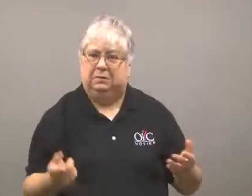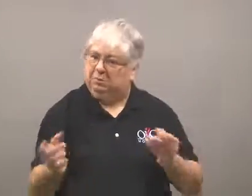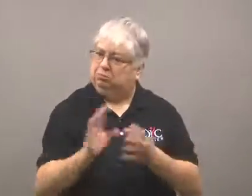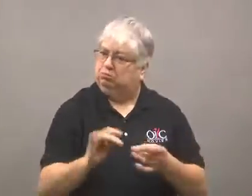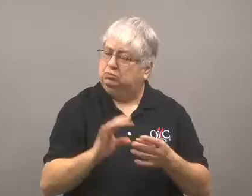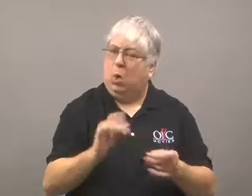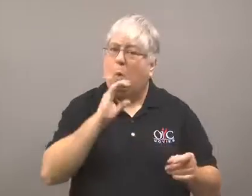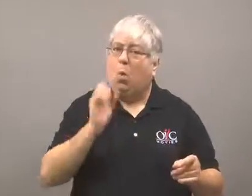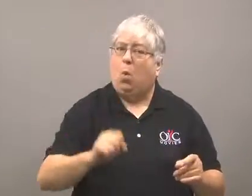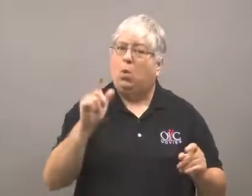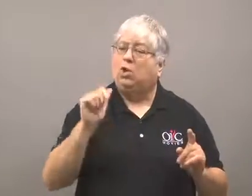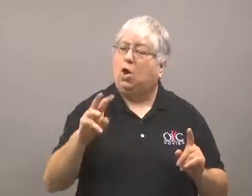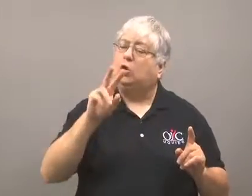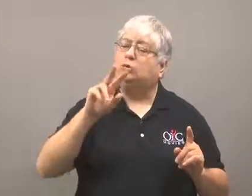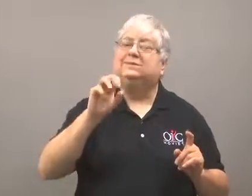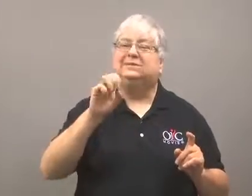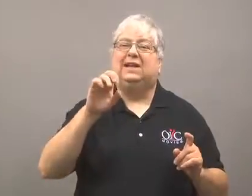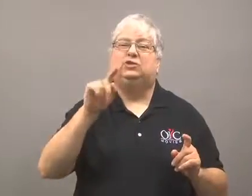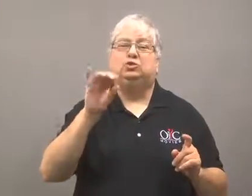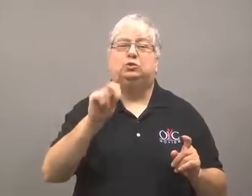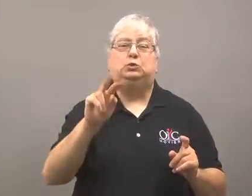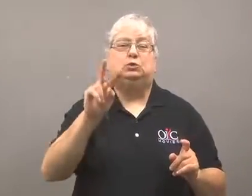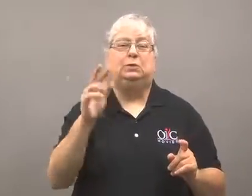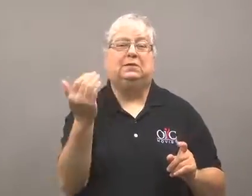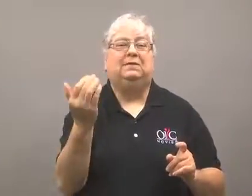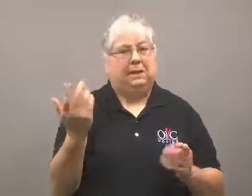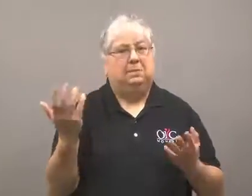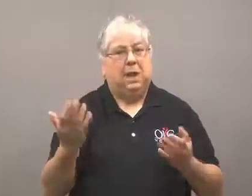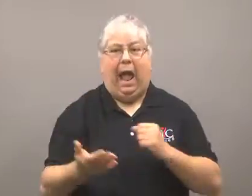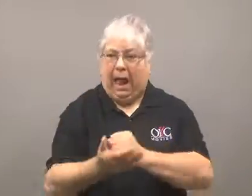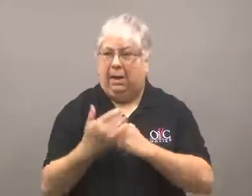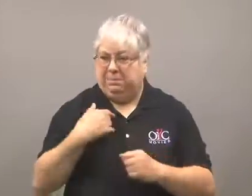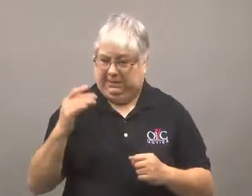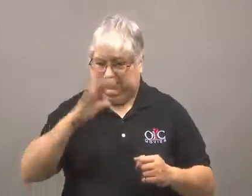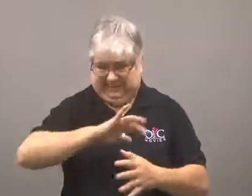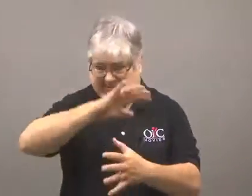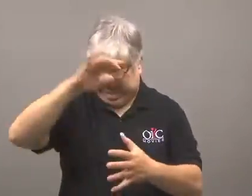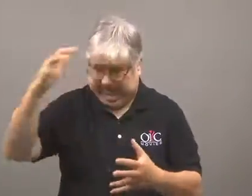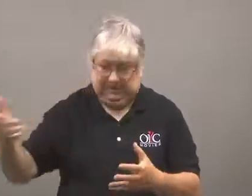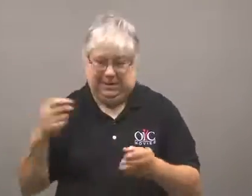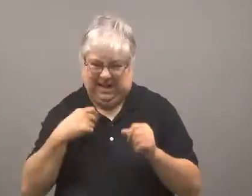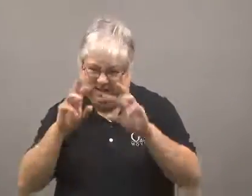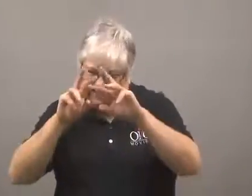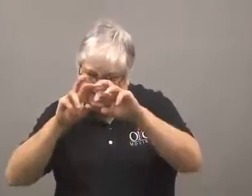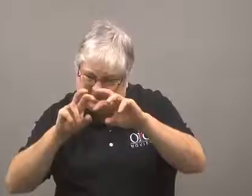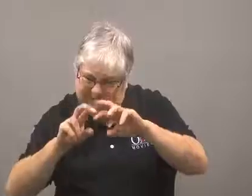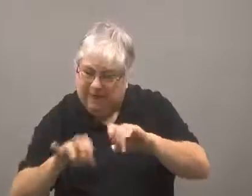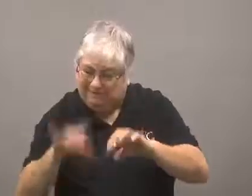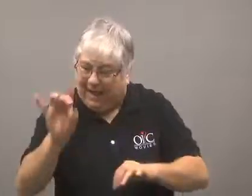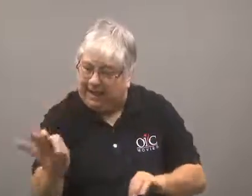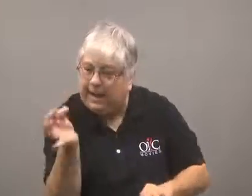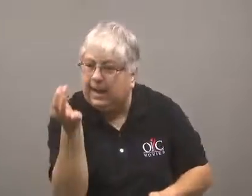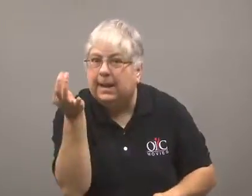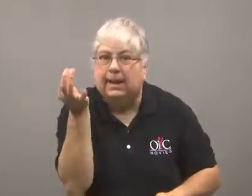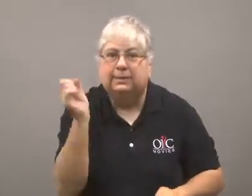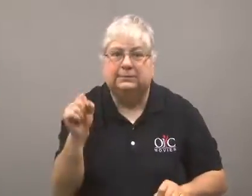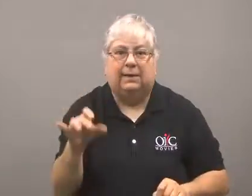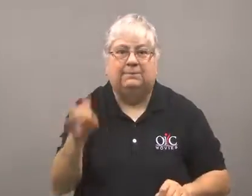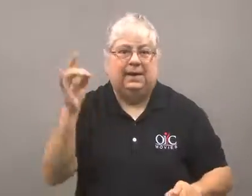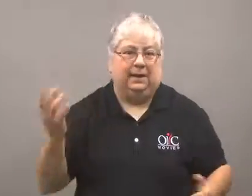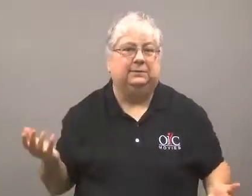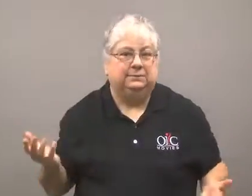He said the old Section 215 law would allow sifting through data to find bits of information.